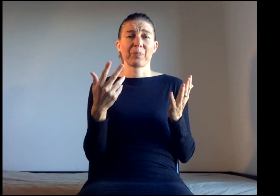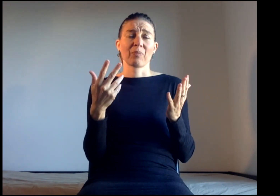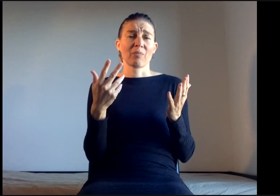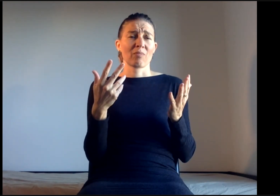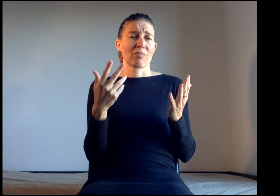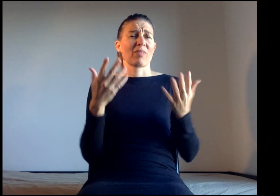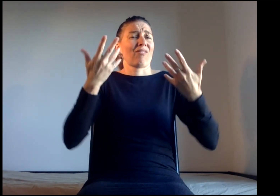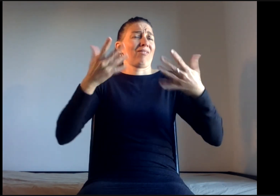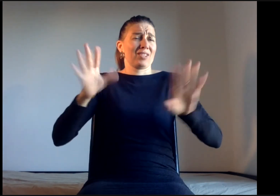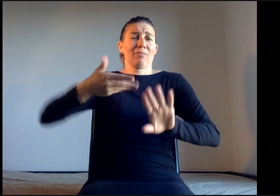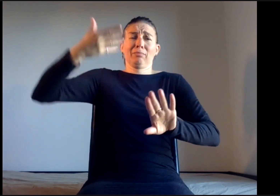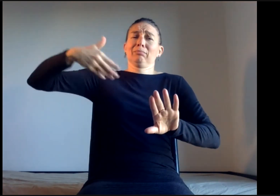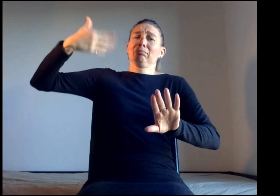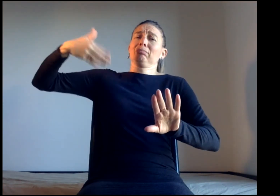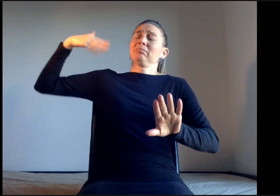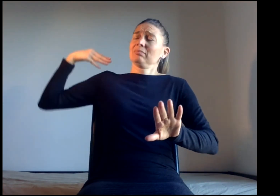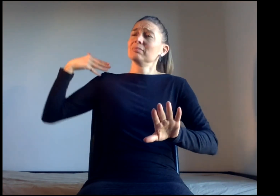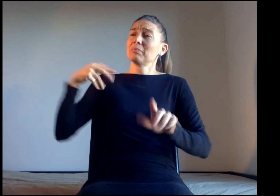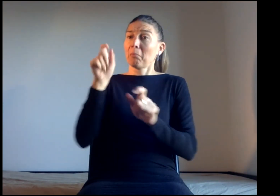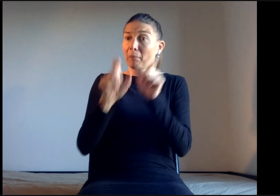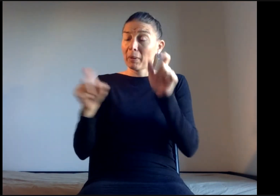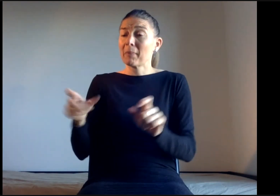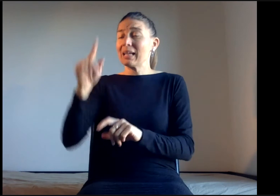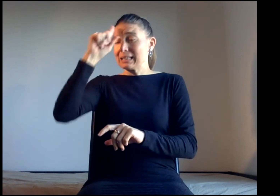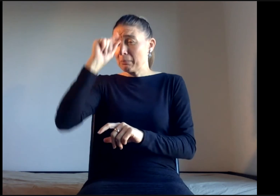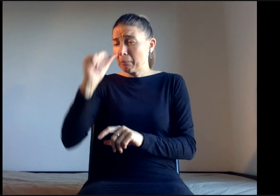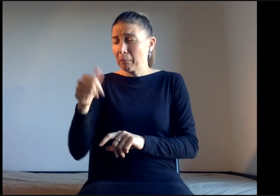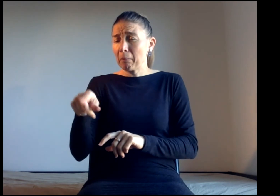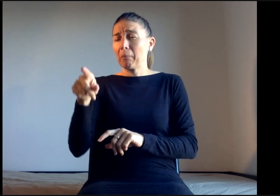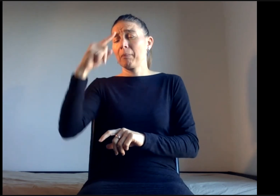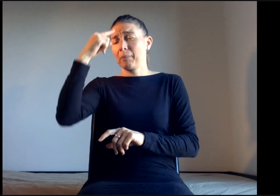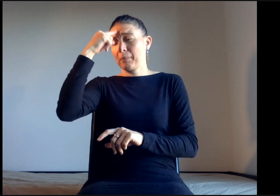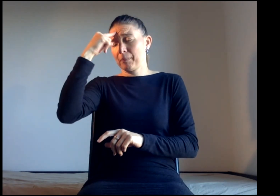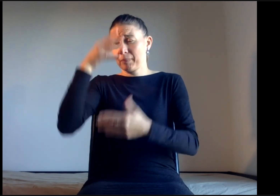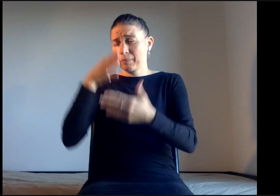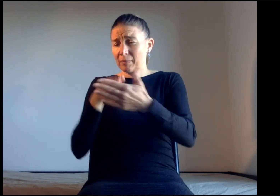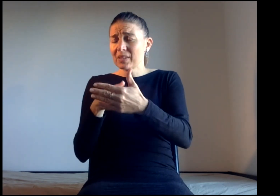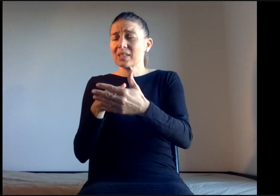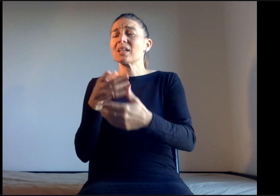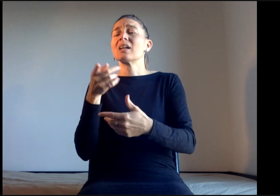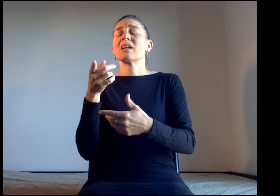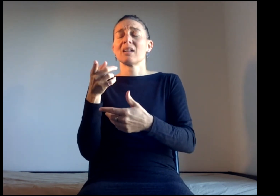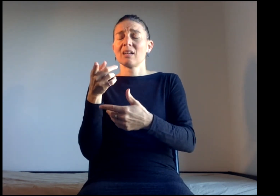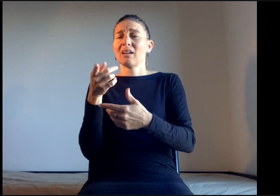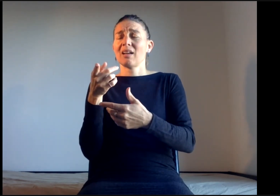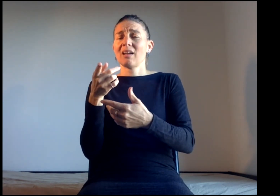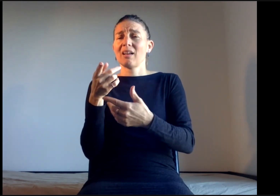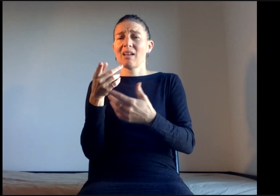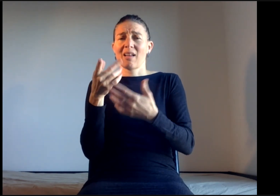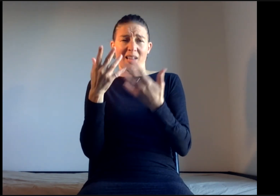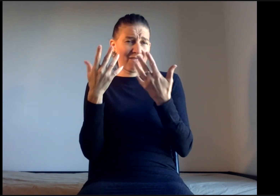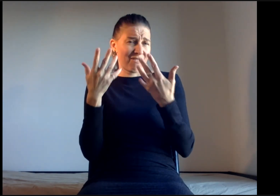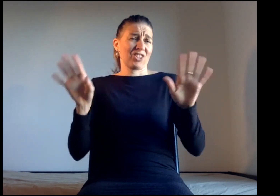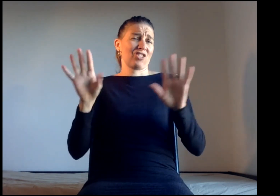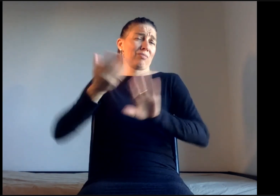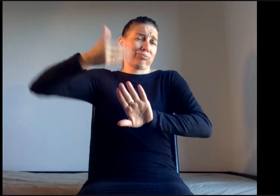Without access to protective equipment, without access to any sort of services,